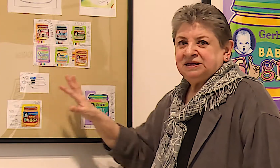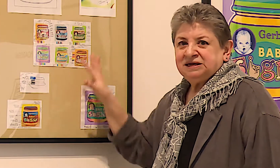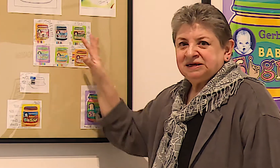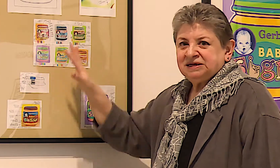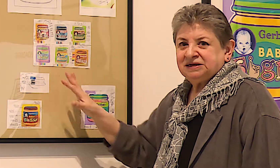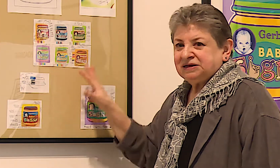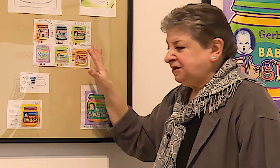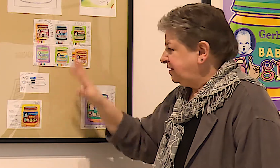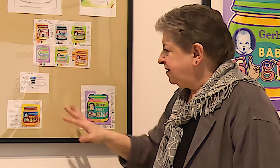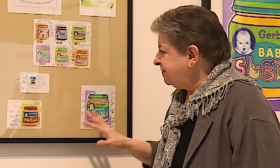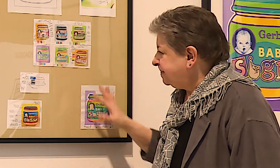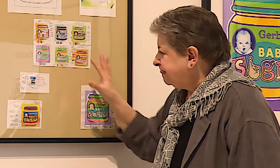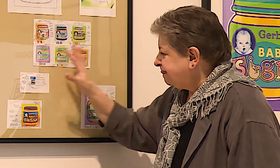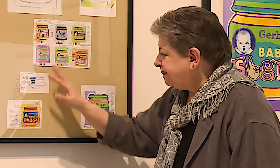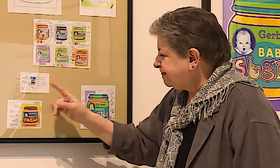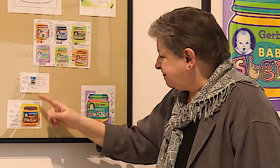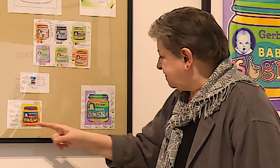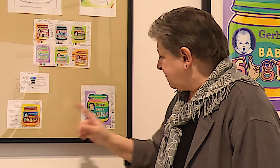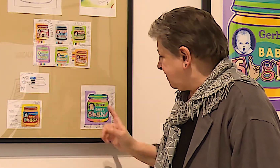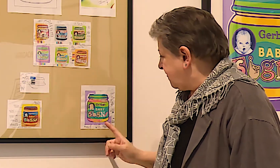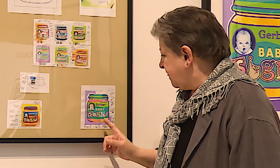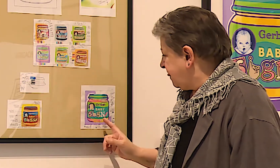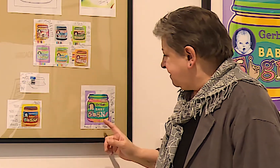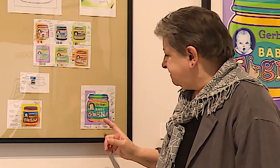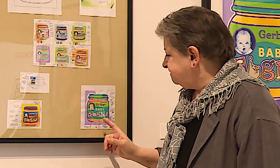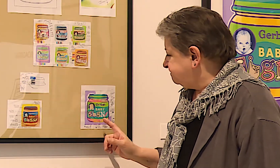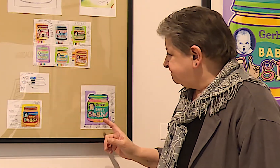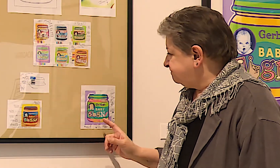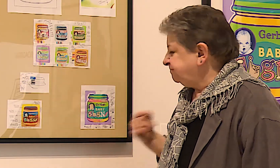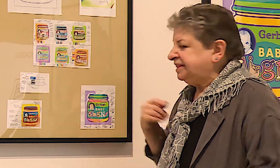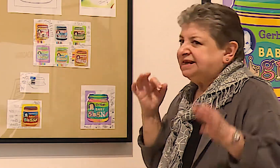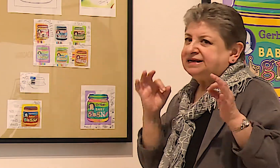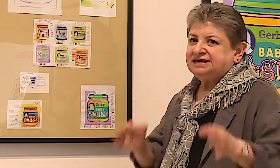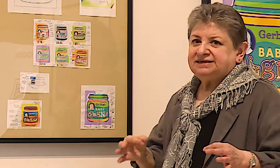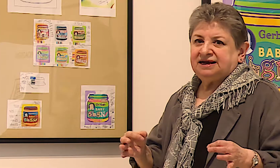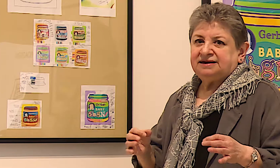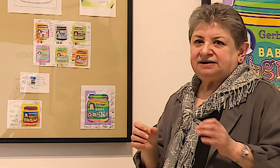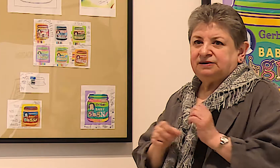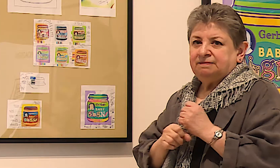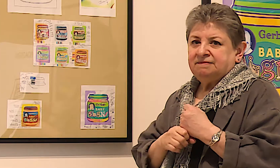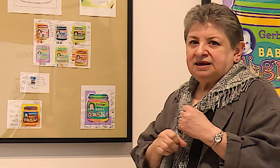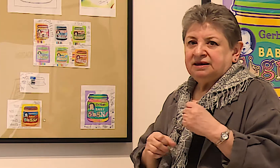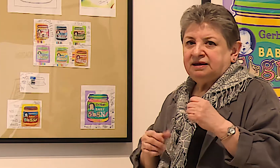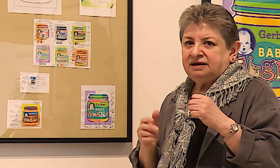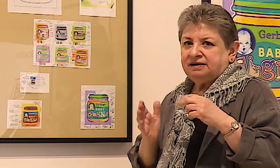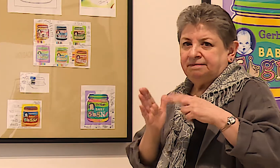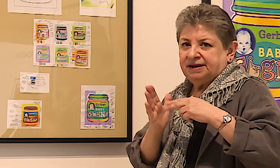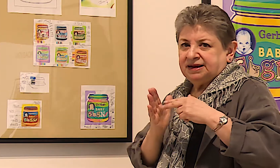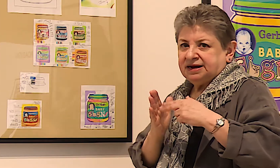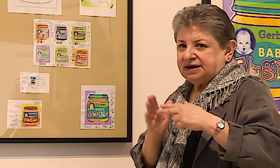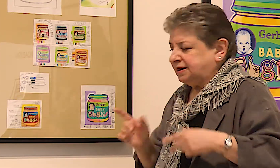I couldn't decide on exactly which colors to choose. I decided to make a painting,